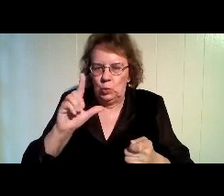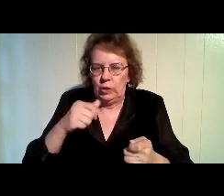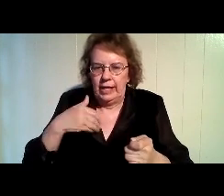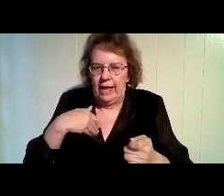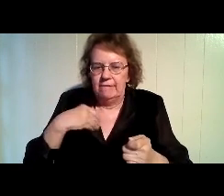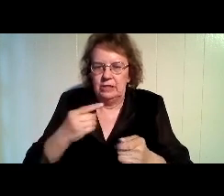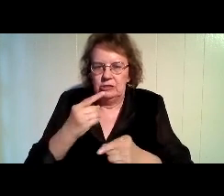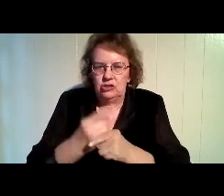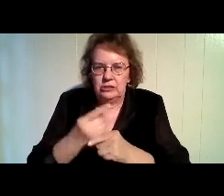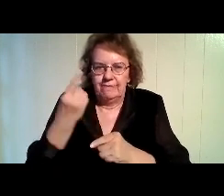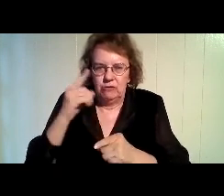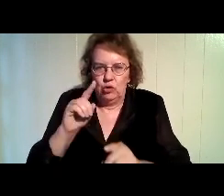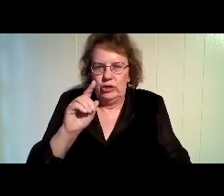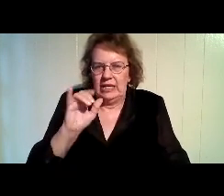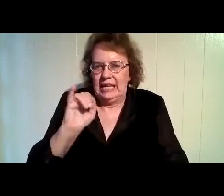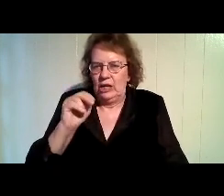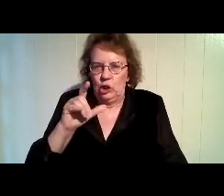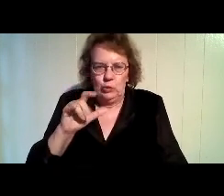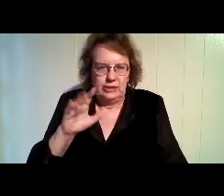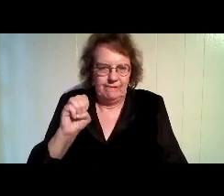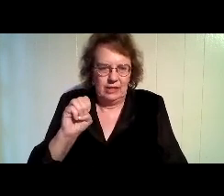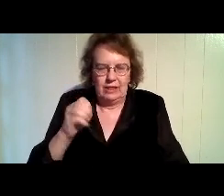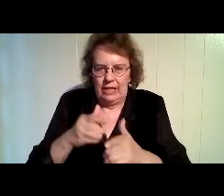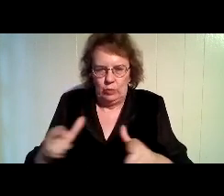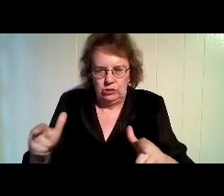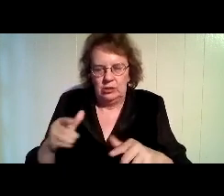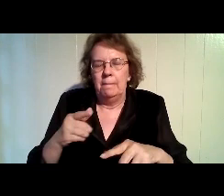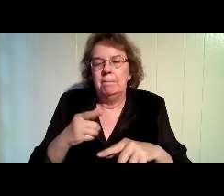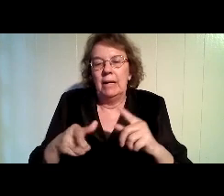just inclusive language I. Do know though that if you.